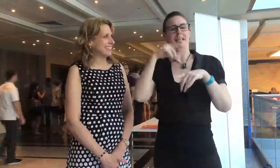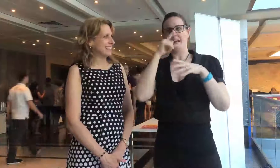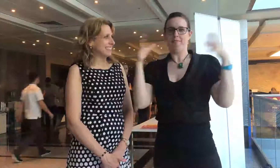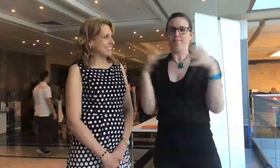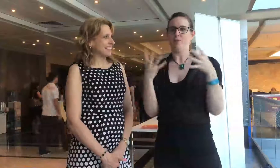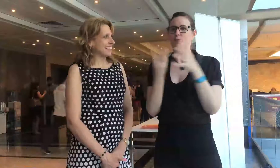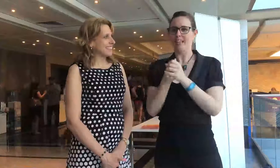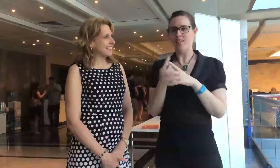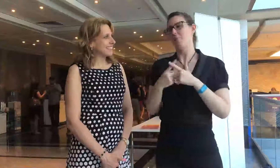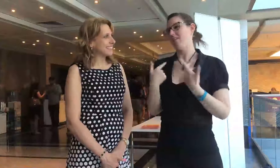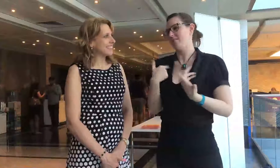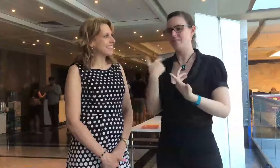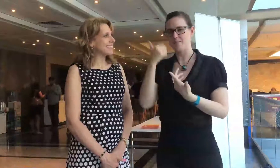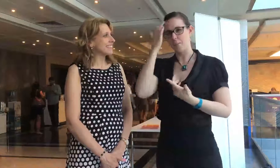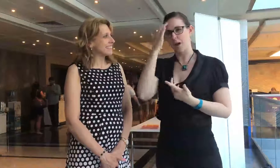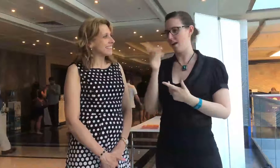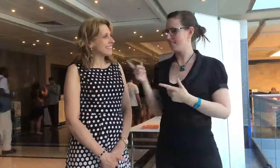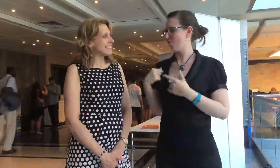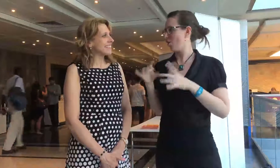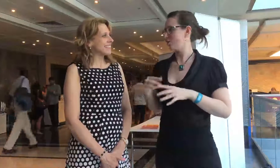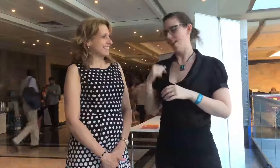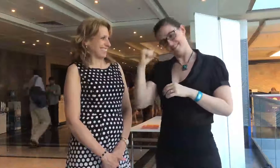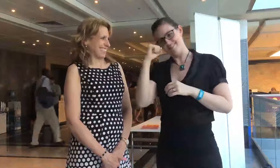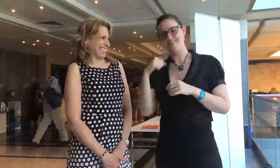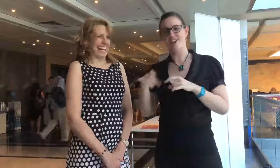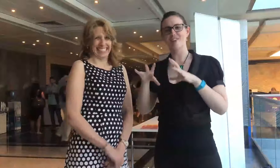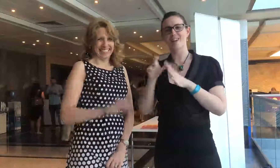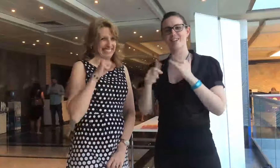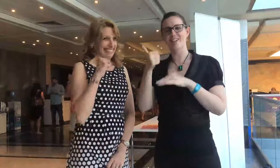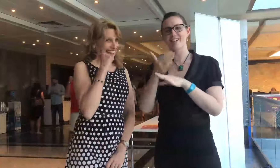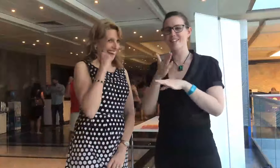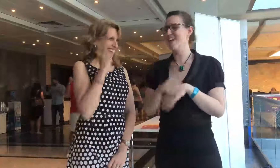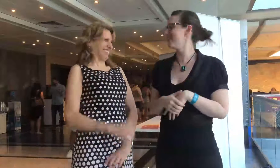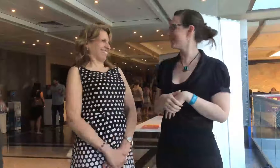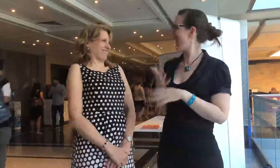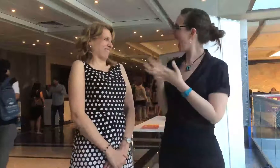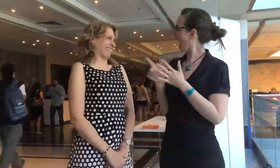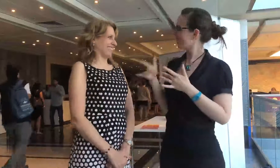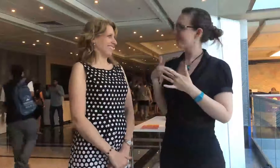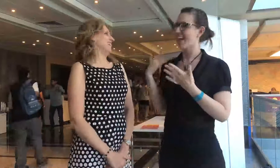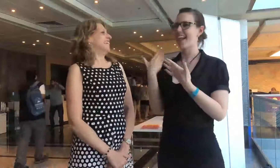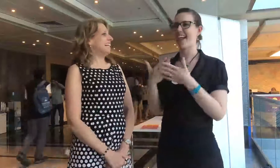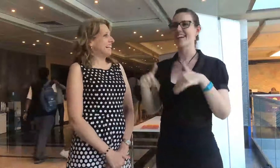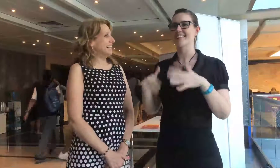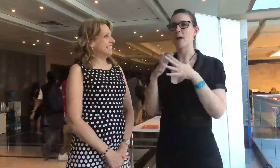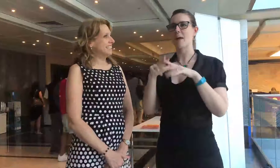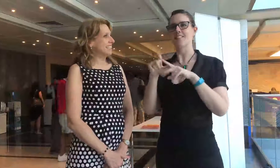It's wonderful to see Australians doing such great work. It's great to see people coming together in this environment in Turkey.